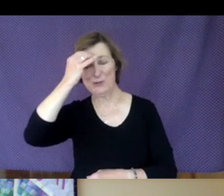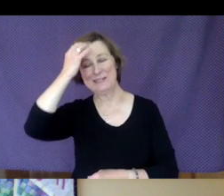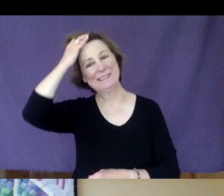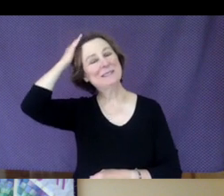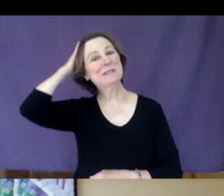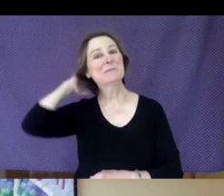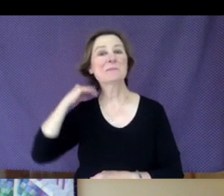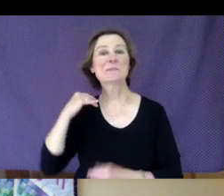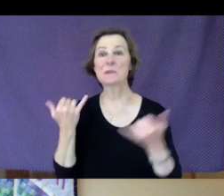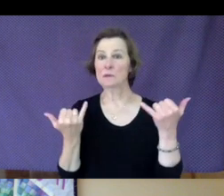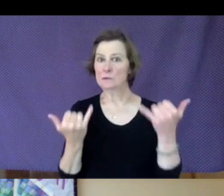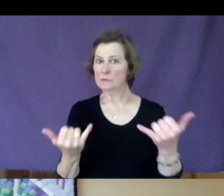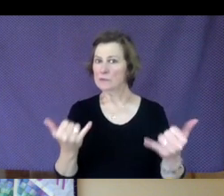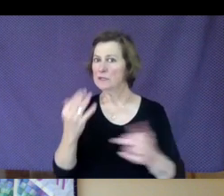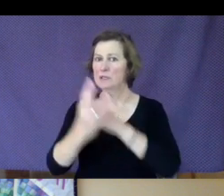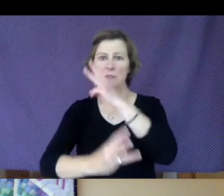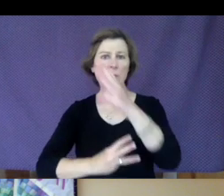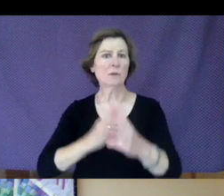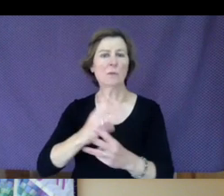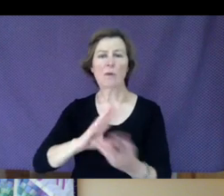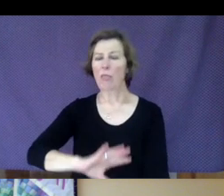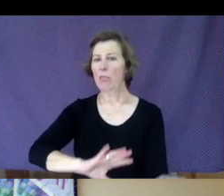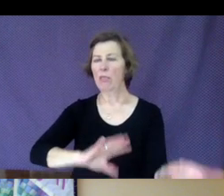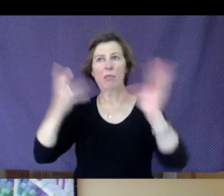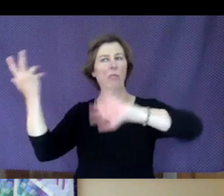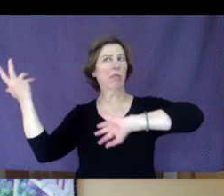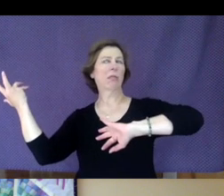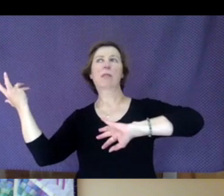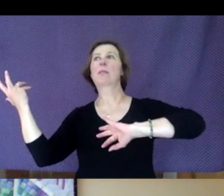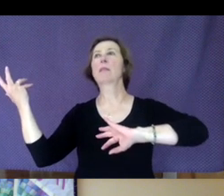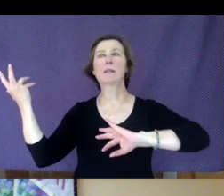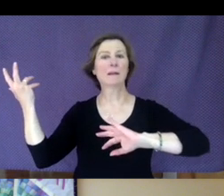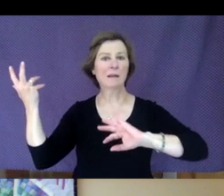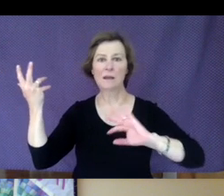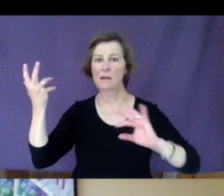Today the world is topsy-turvy And changing very quickly